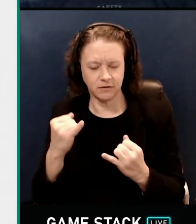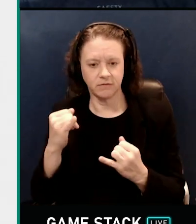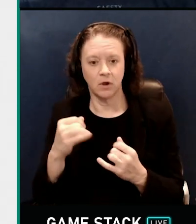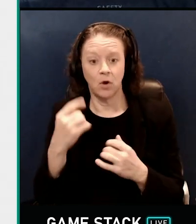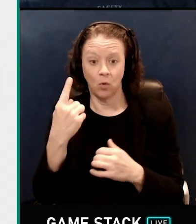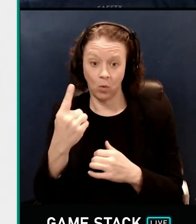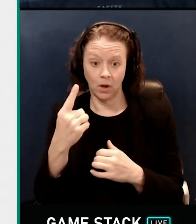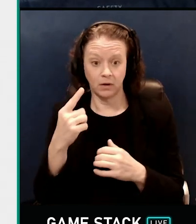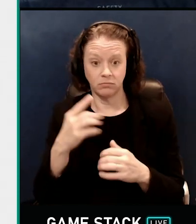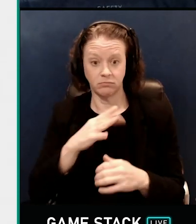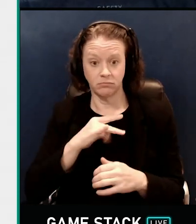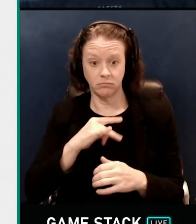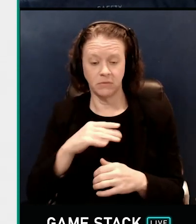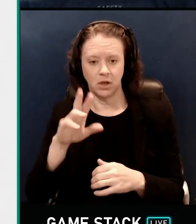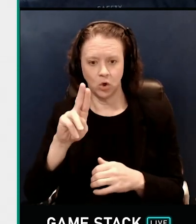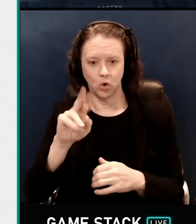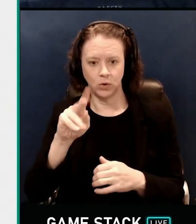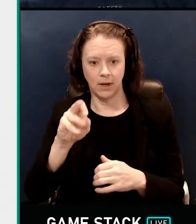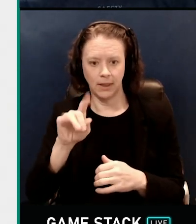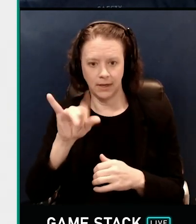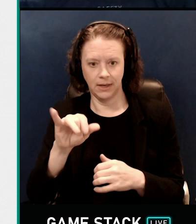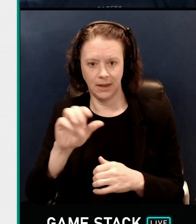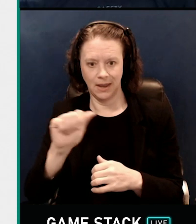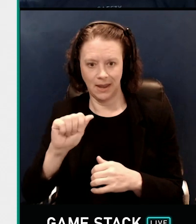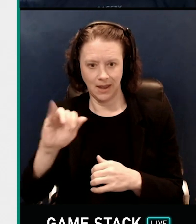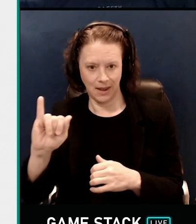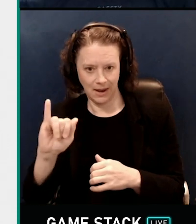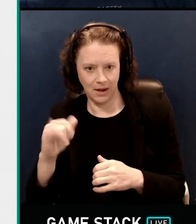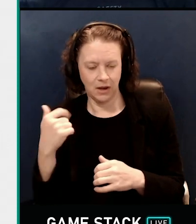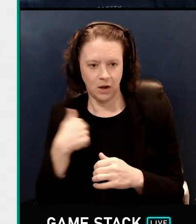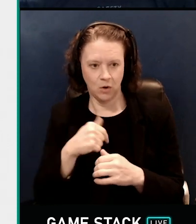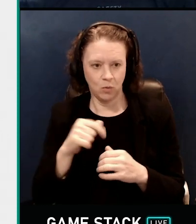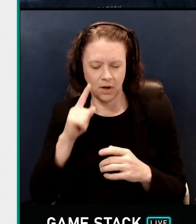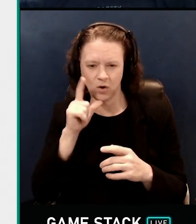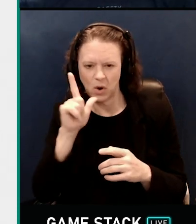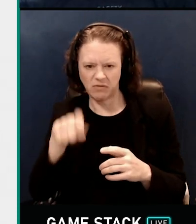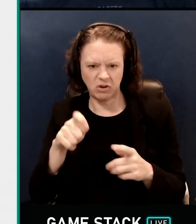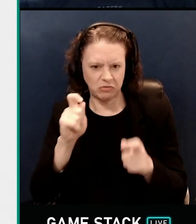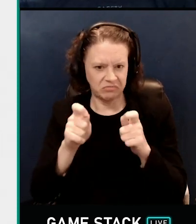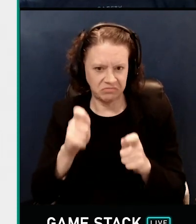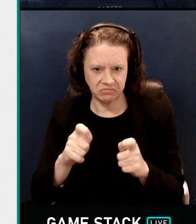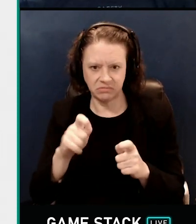the promise of it is, instead of tweaking low level logic state machine arrows or